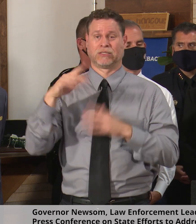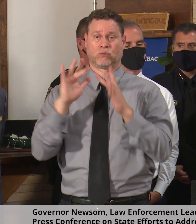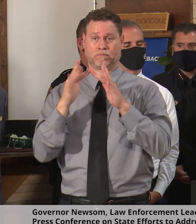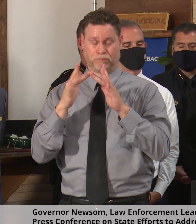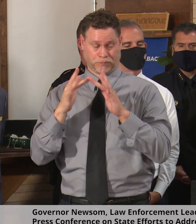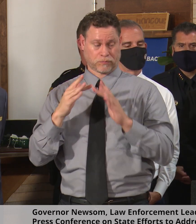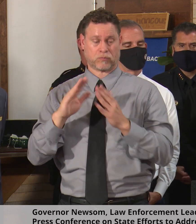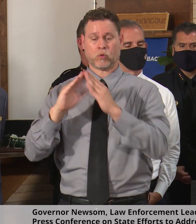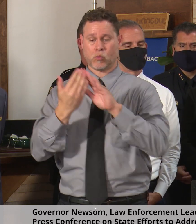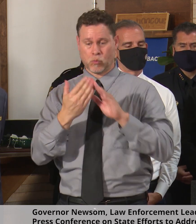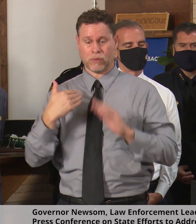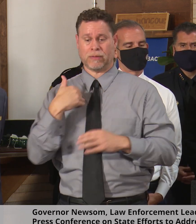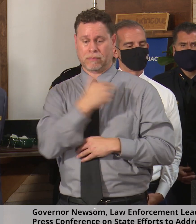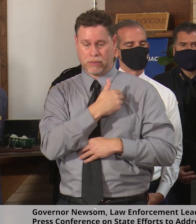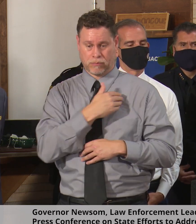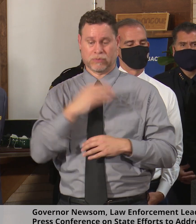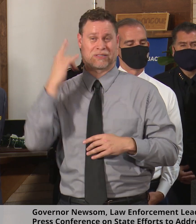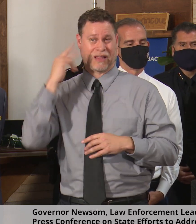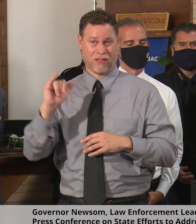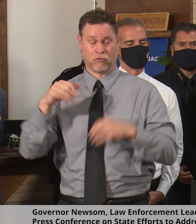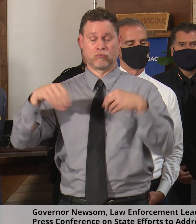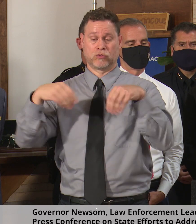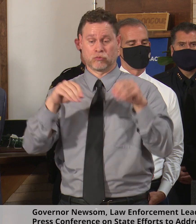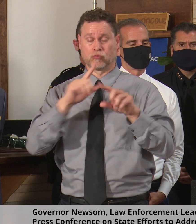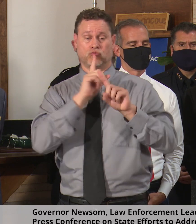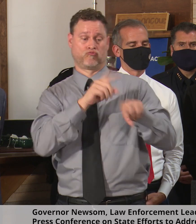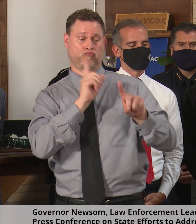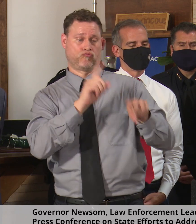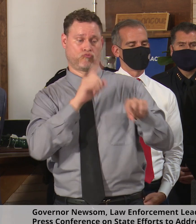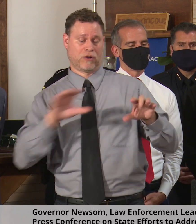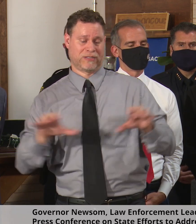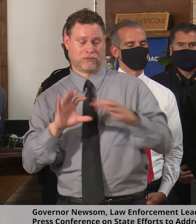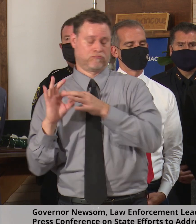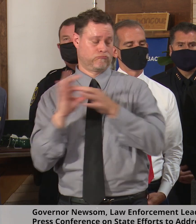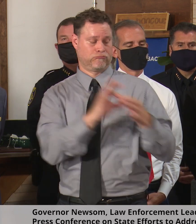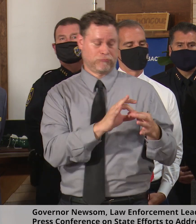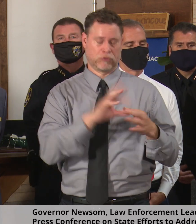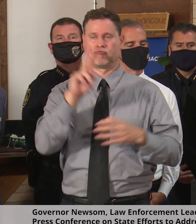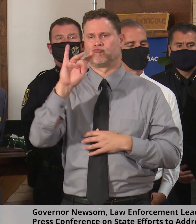the California retailers that they all can report activity related to retail crimes.